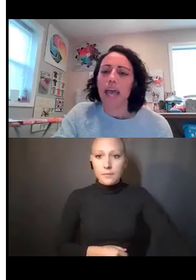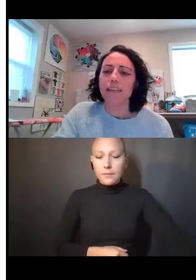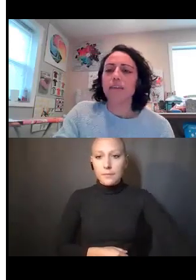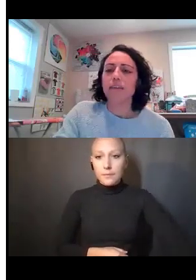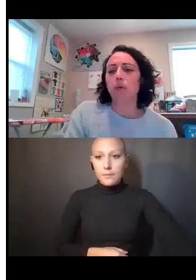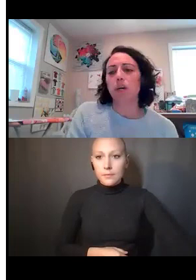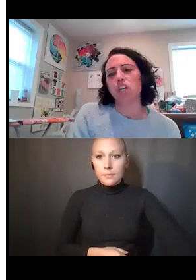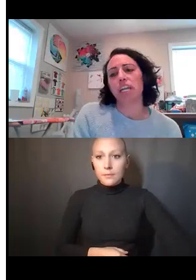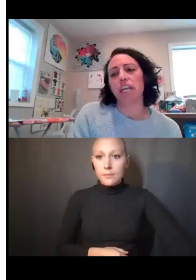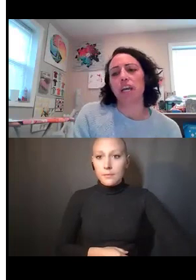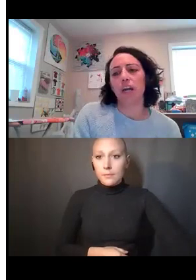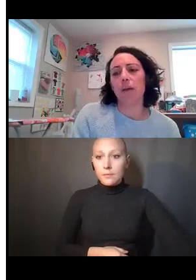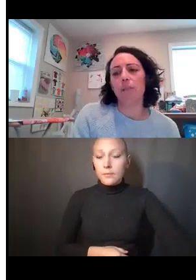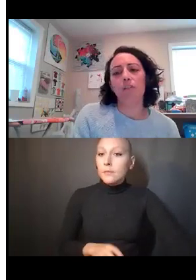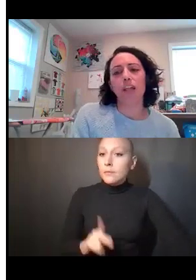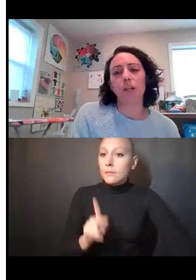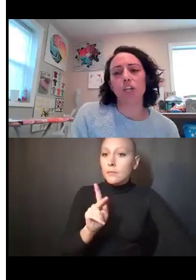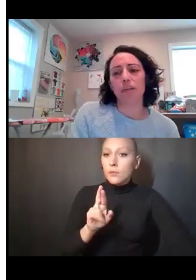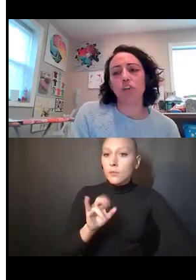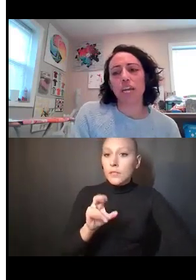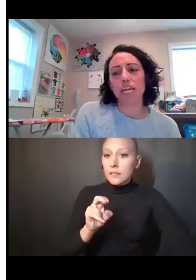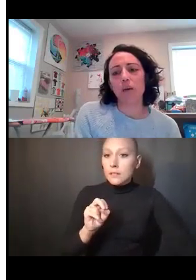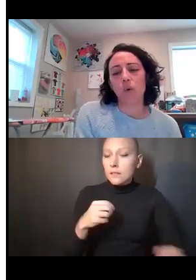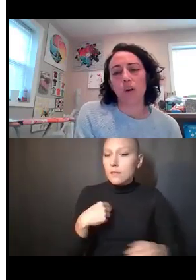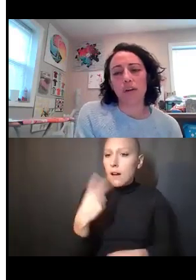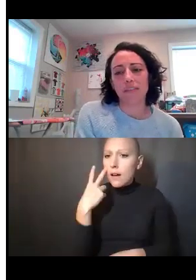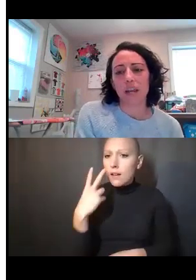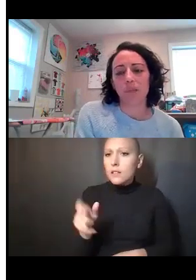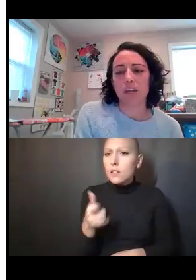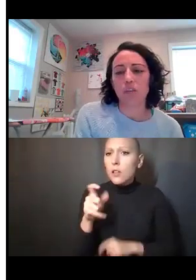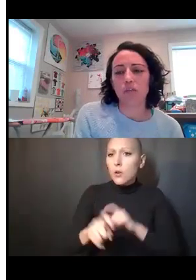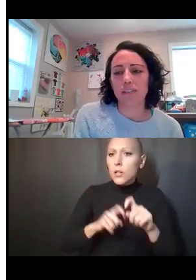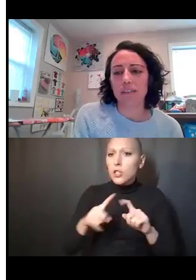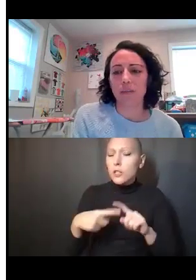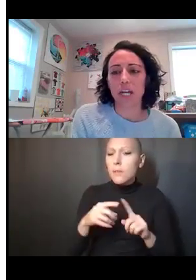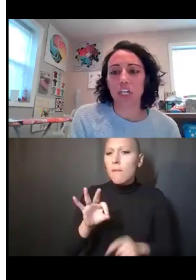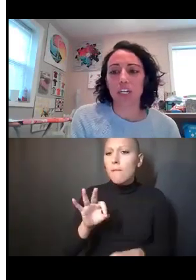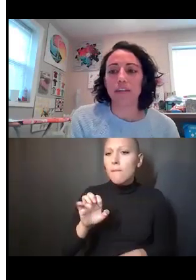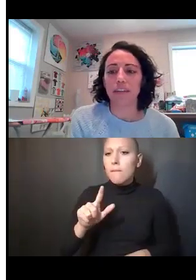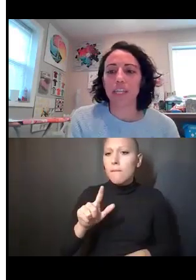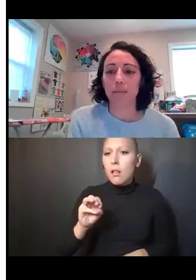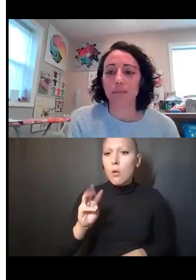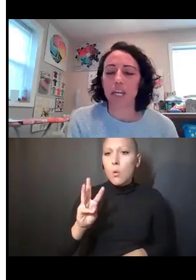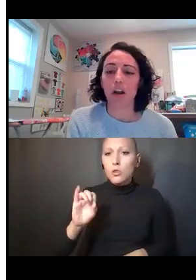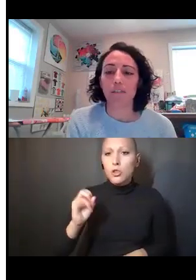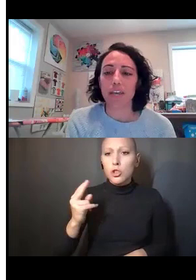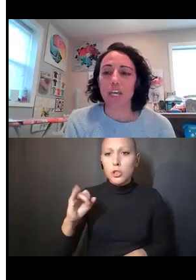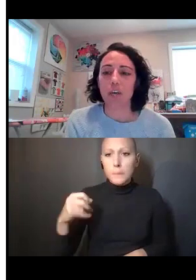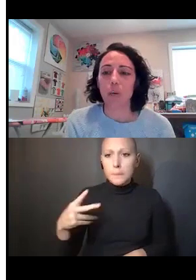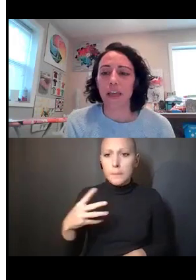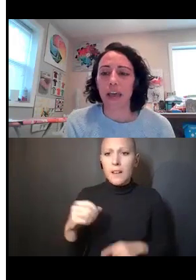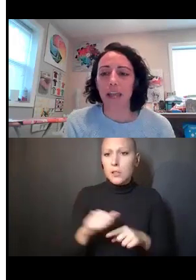Kristin Ta: And I see one question here about fellowship and training awards that I wanted to address, because we actually recently updated our FAQ on that.